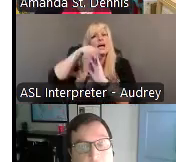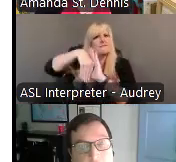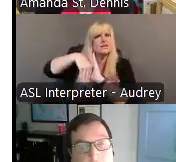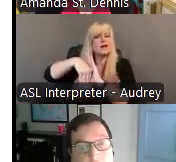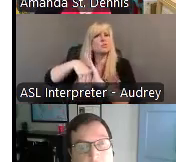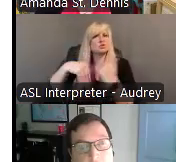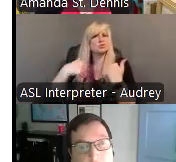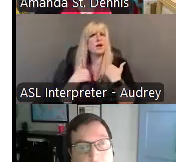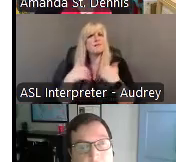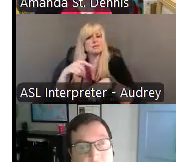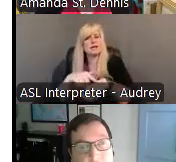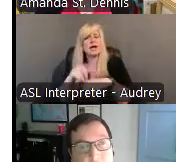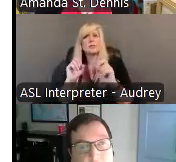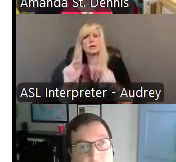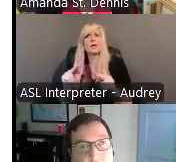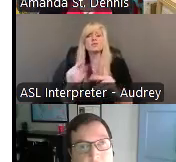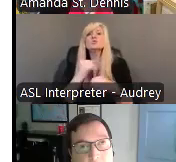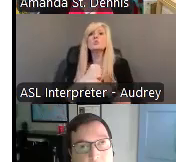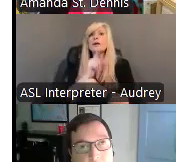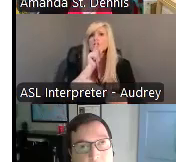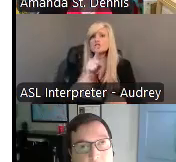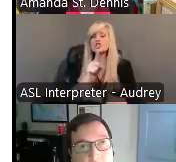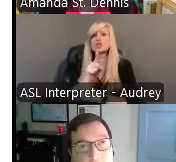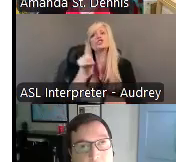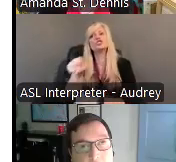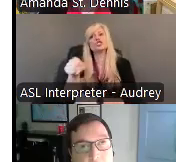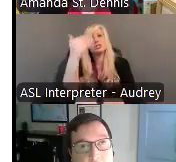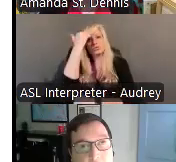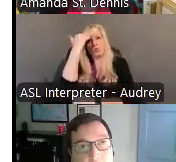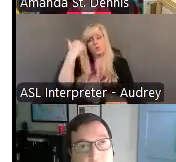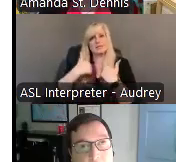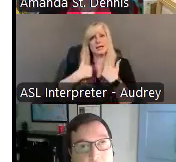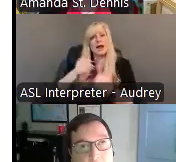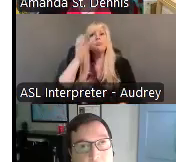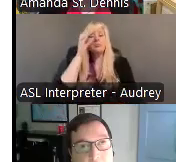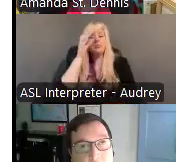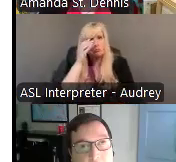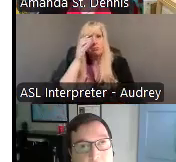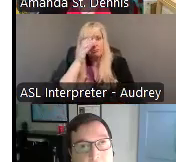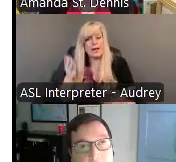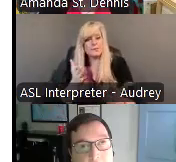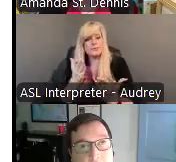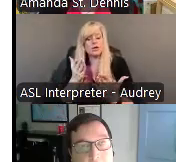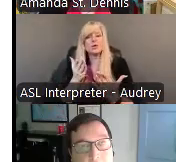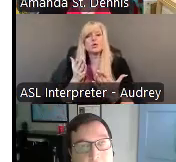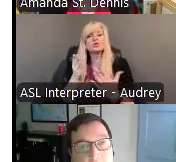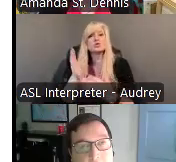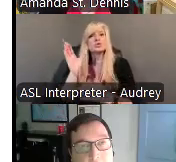it's really clear that I'm listening, I'm here to incorporate the ideas to work with each other and